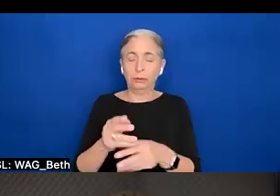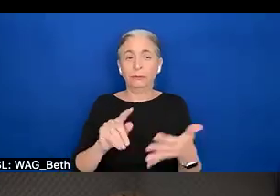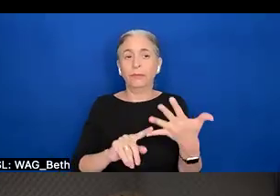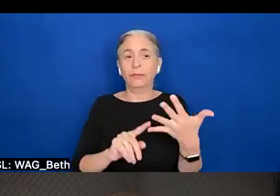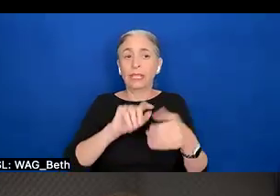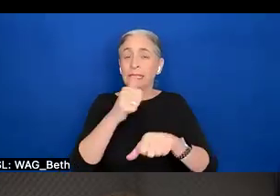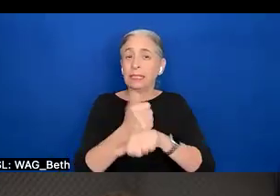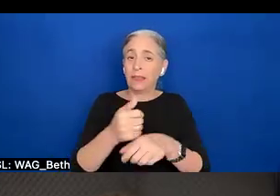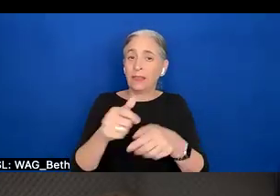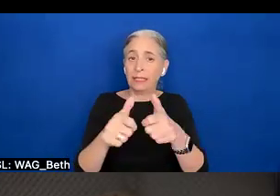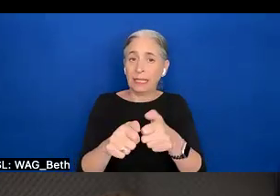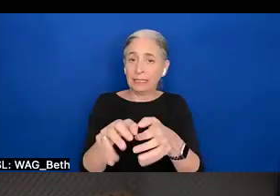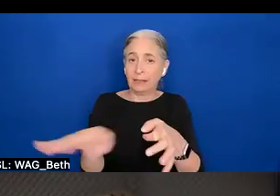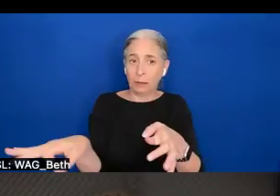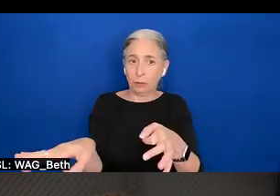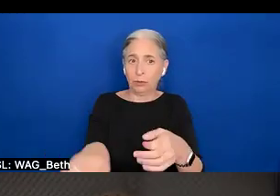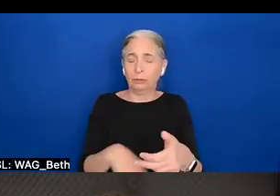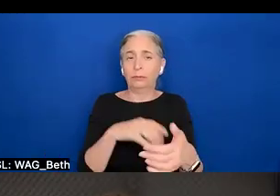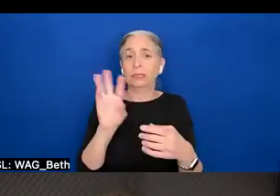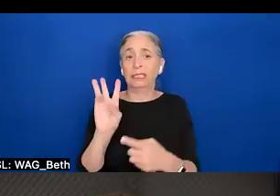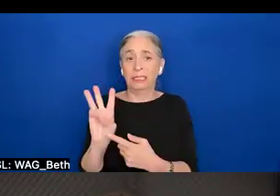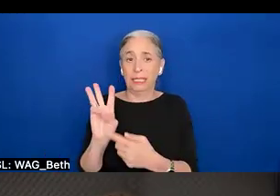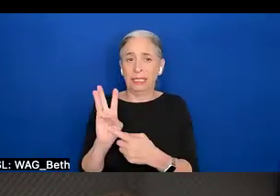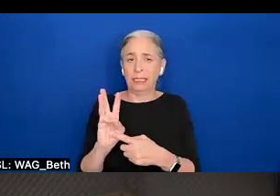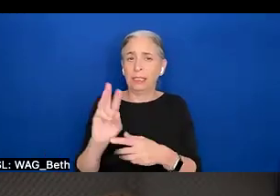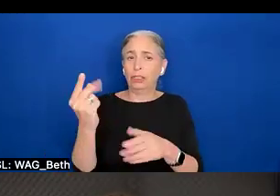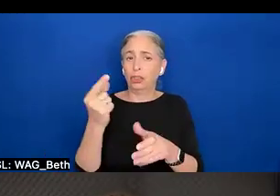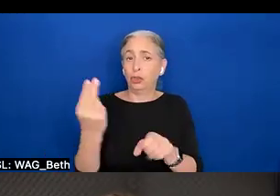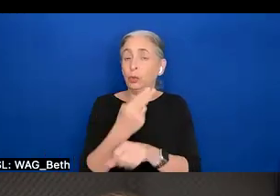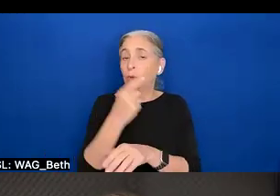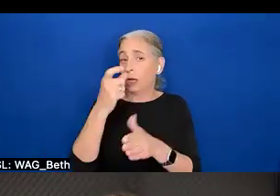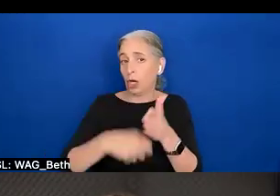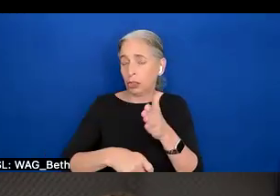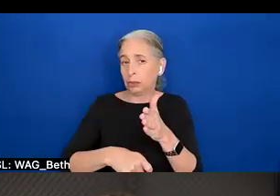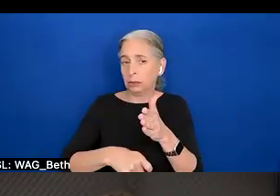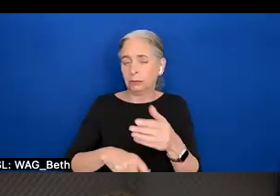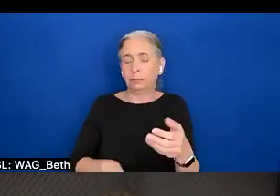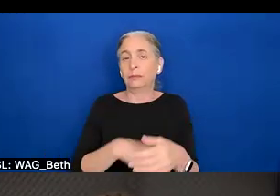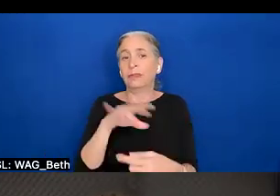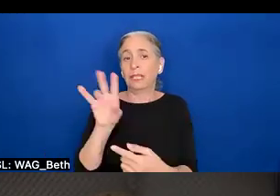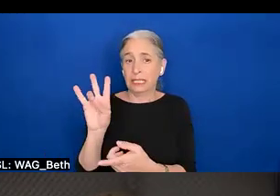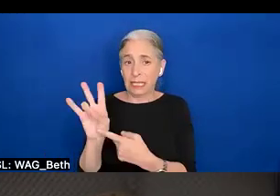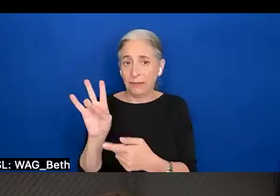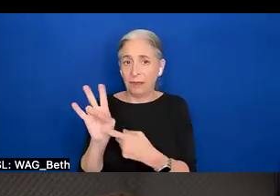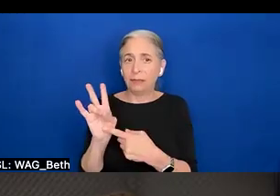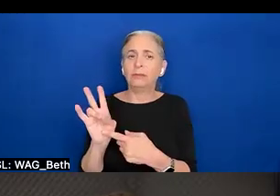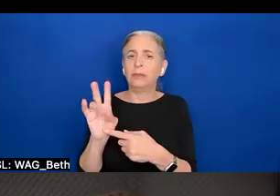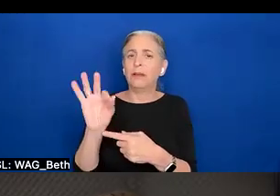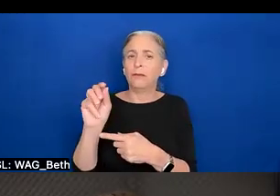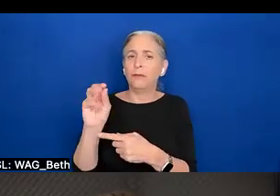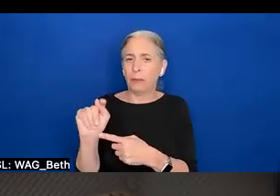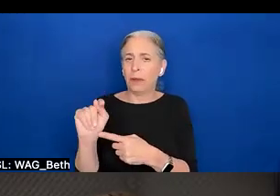Use articles in InDesign. And how to format table the